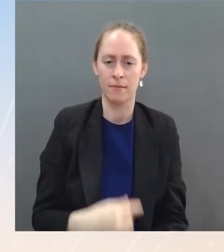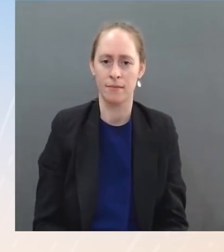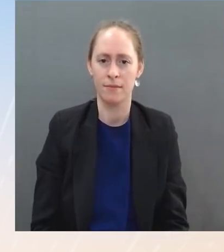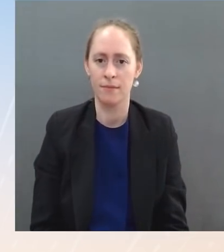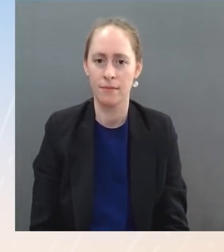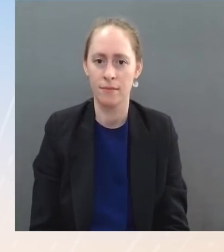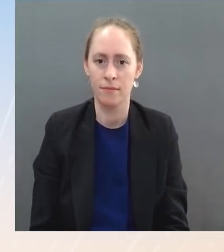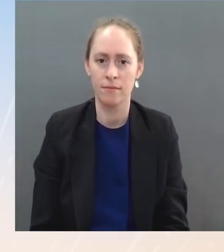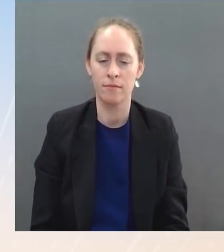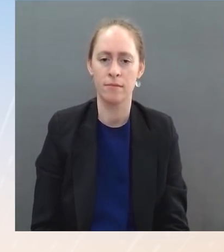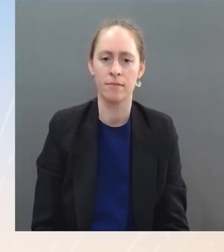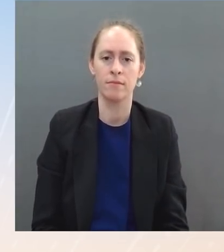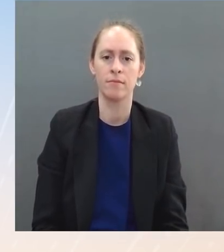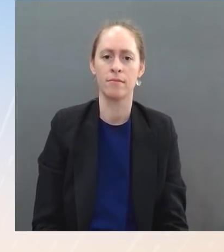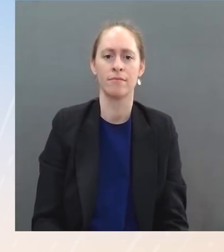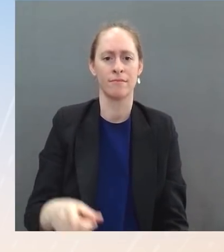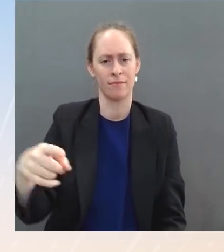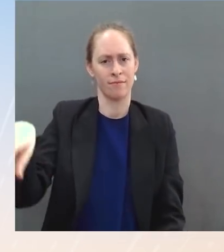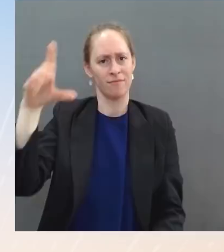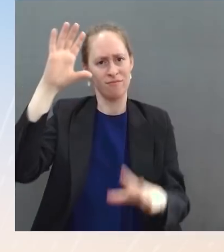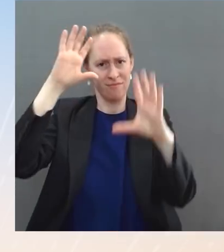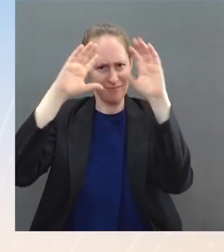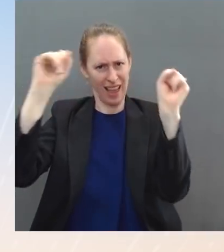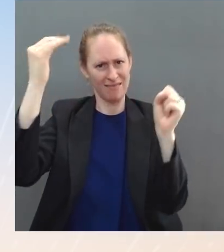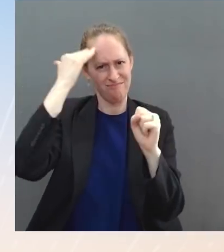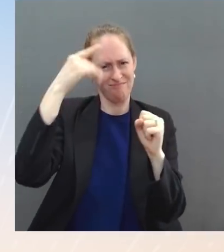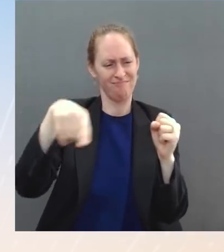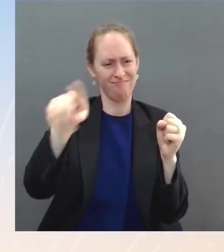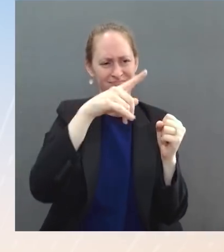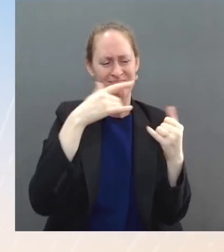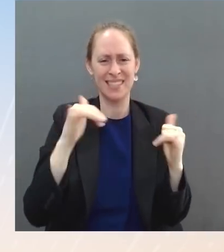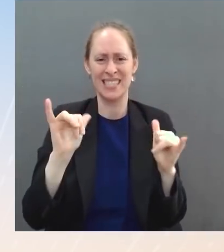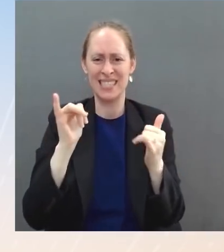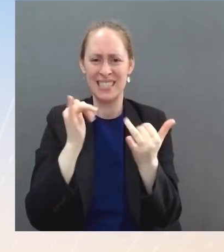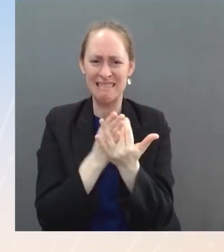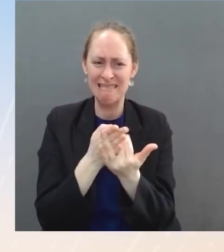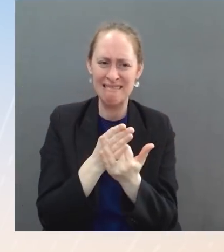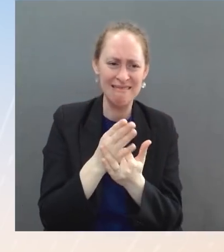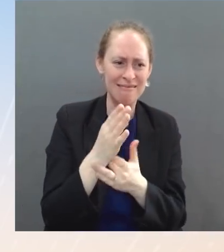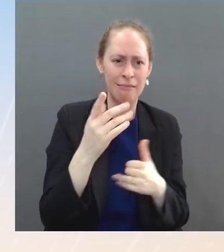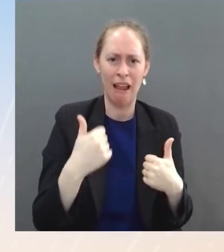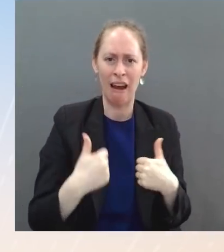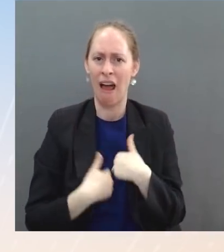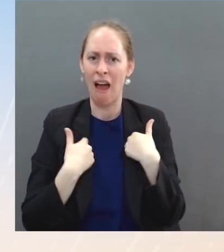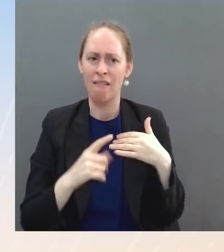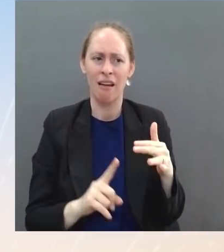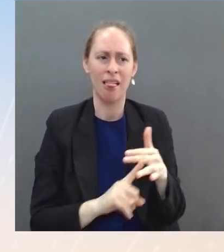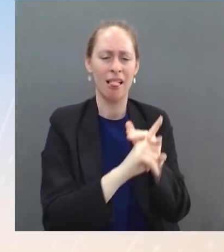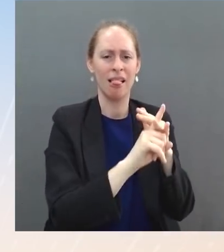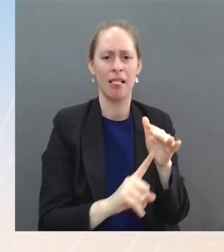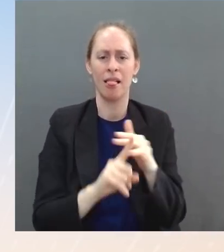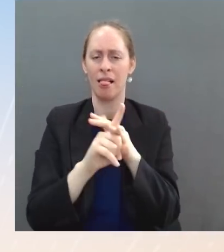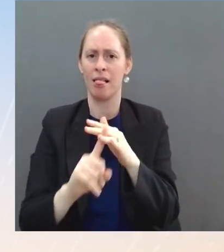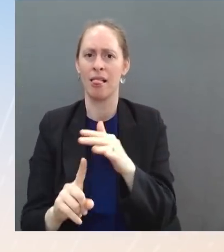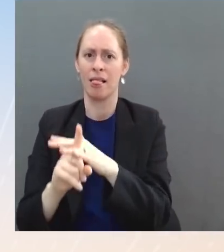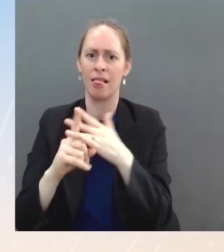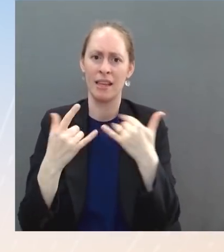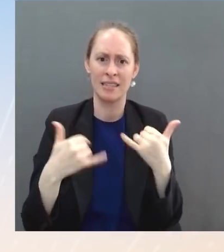that impact people and their everyday lives, whether that is a continuing fight with a pandemic that has been going on for several years